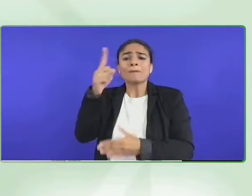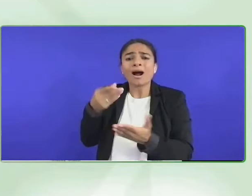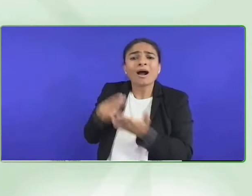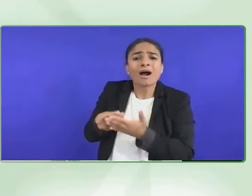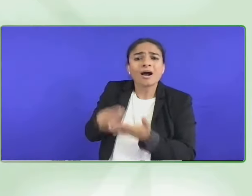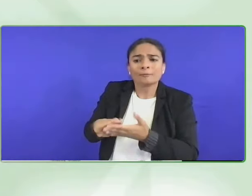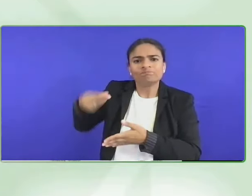I'm a researcher.